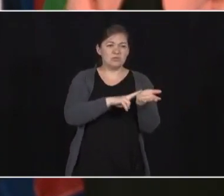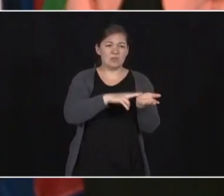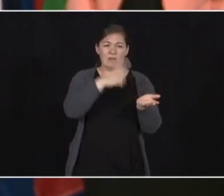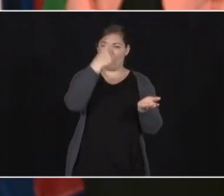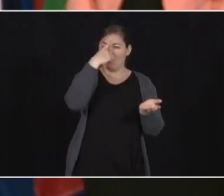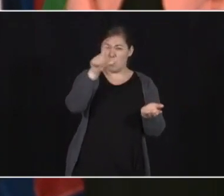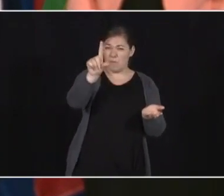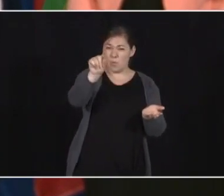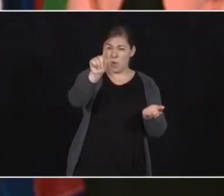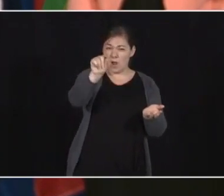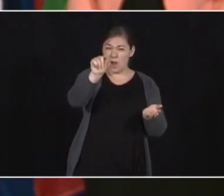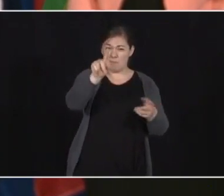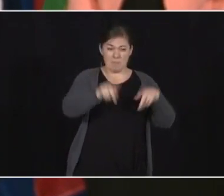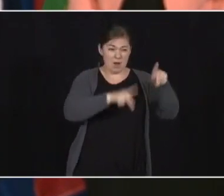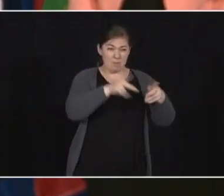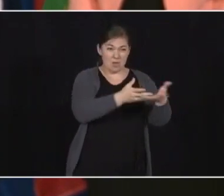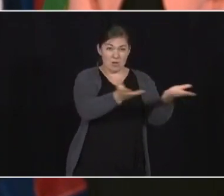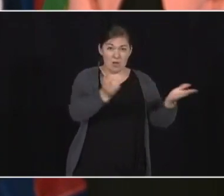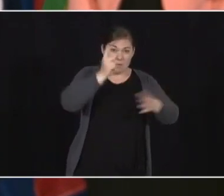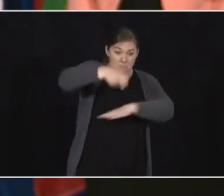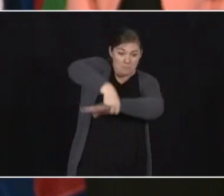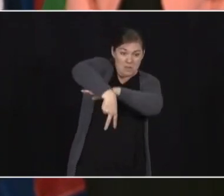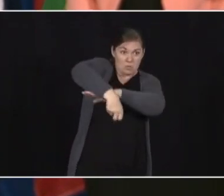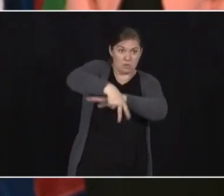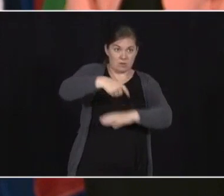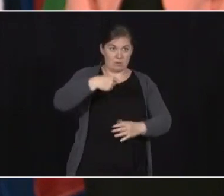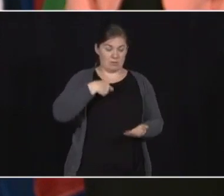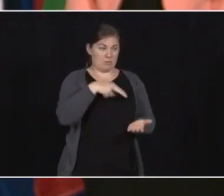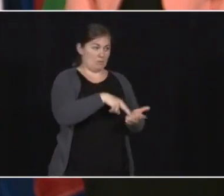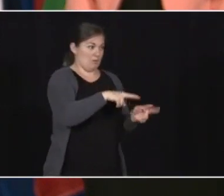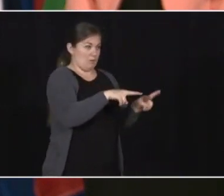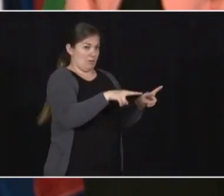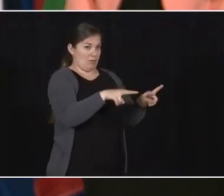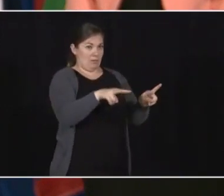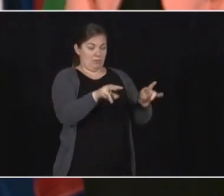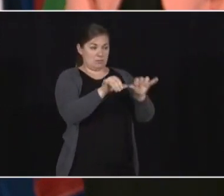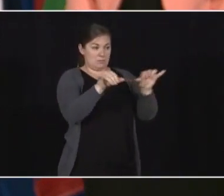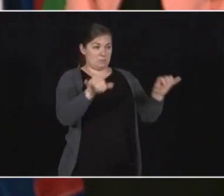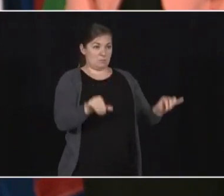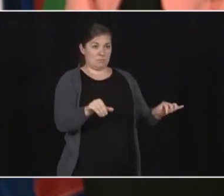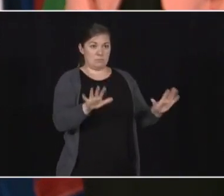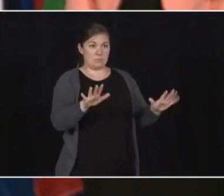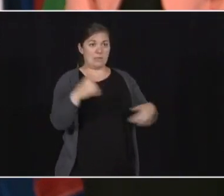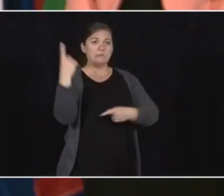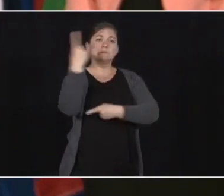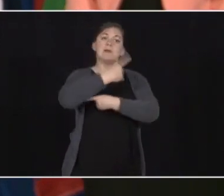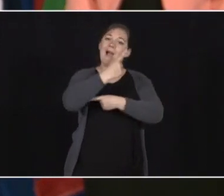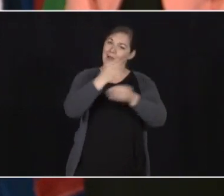two nurses trying to take care of 20/30 patients at nighttime. You don't realize until you are there late at night.